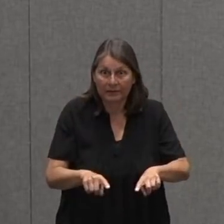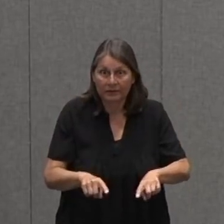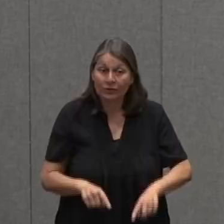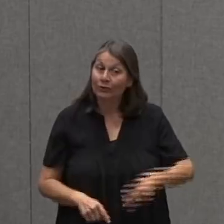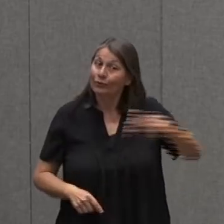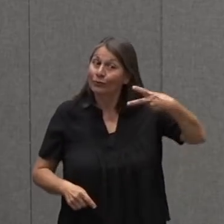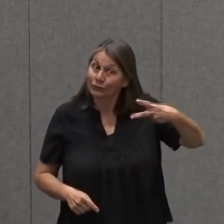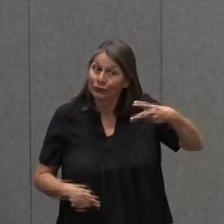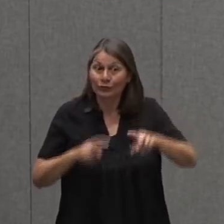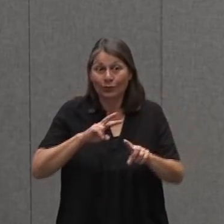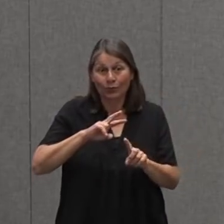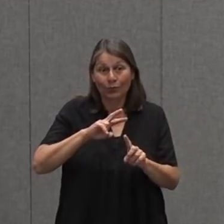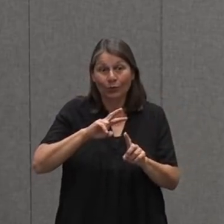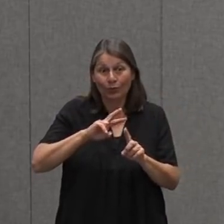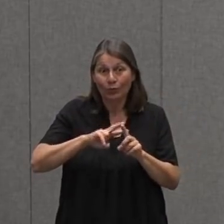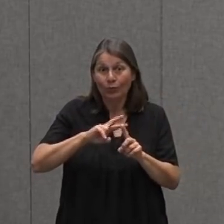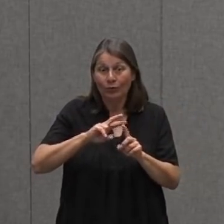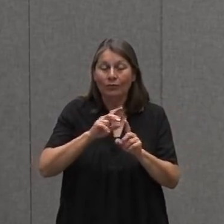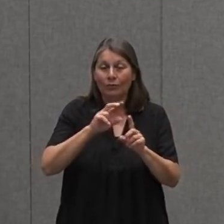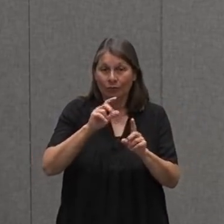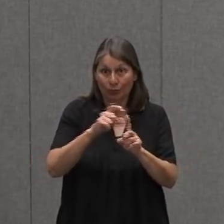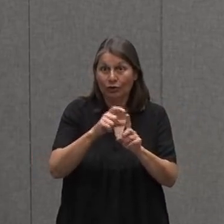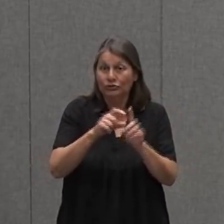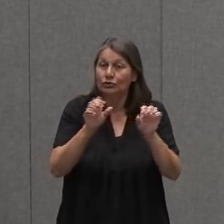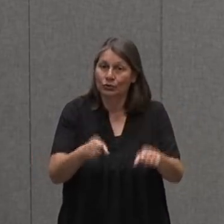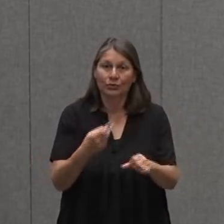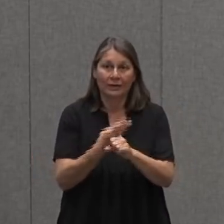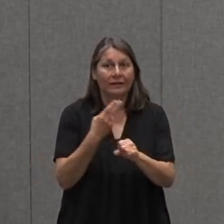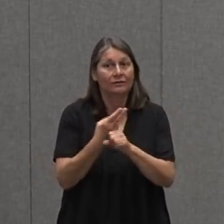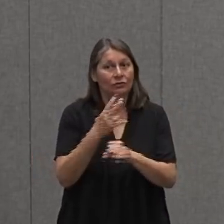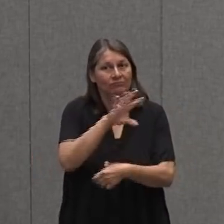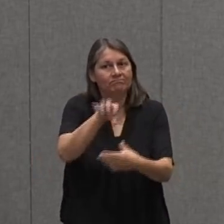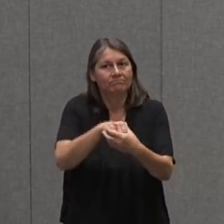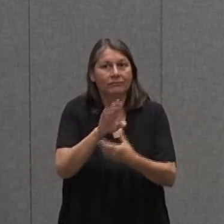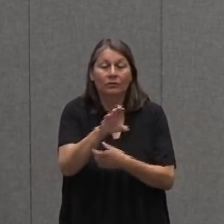as part of your informational report.